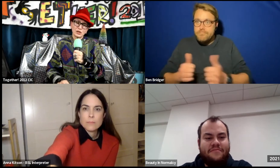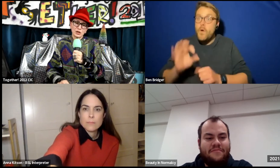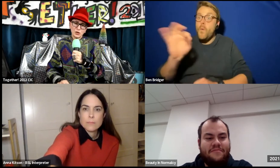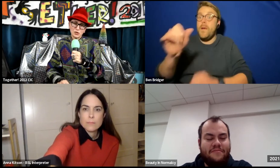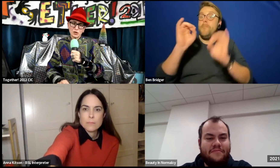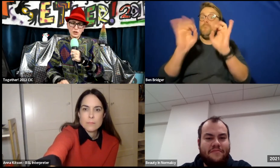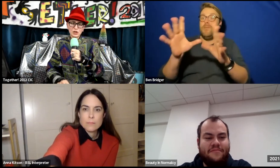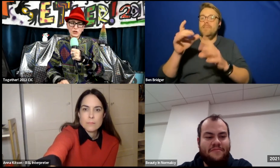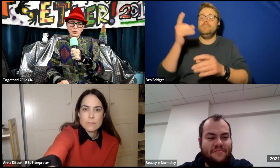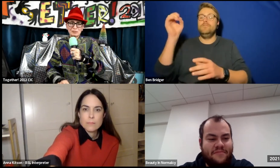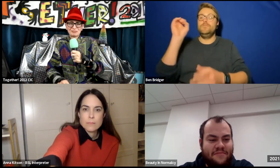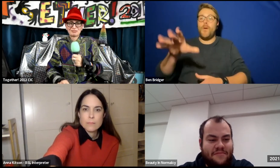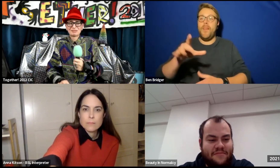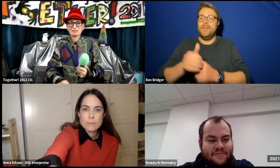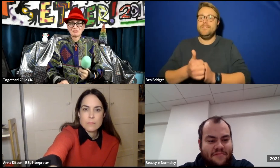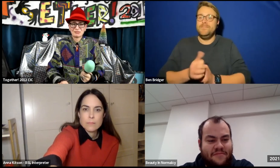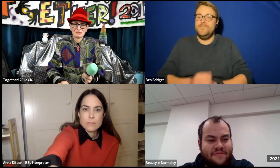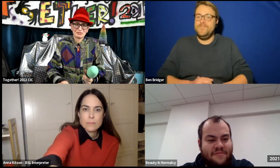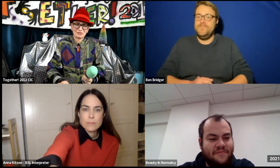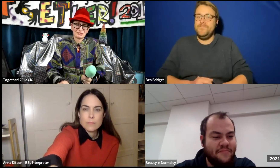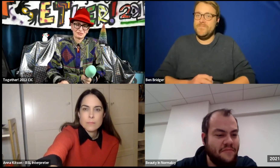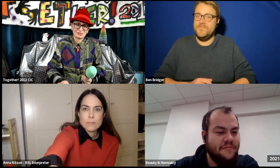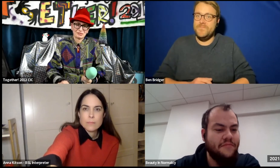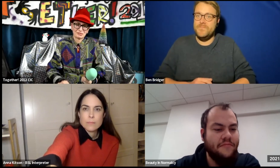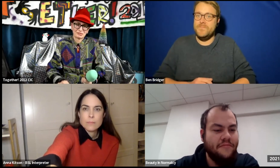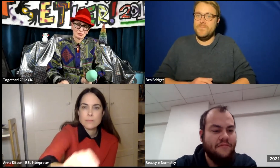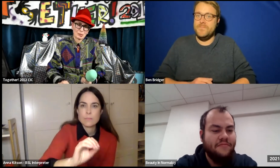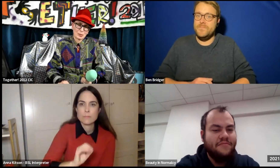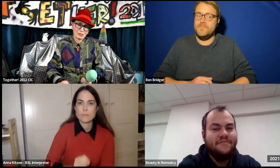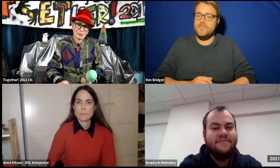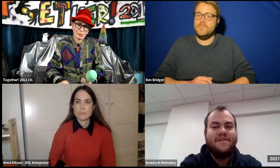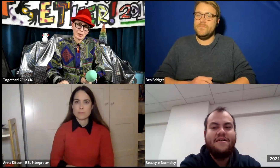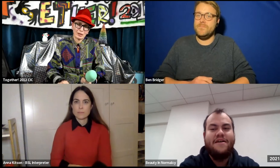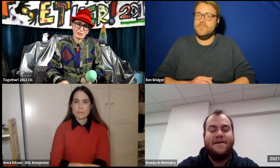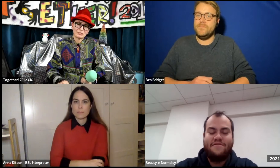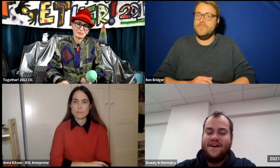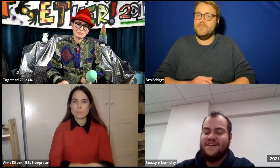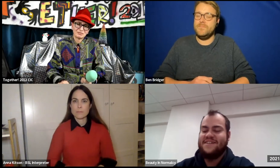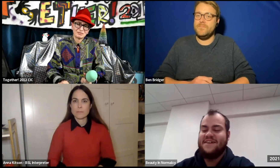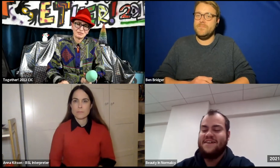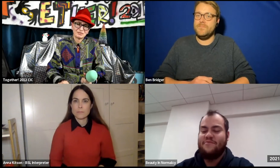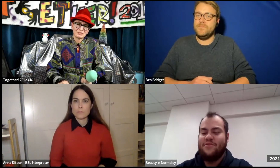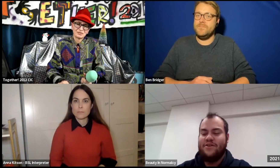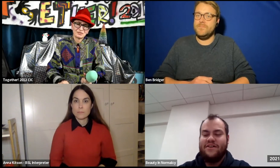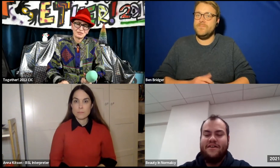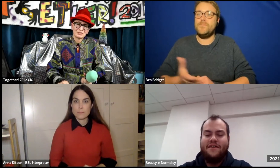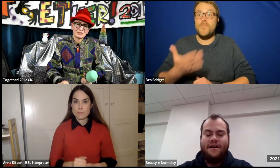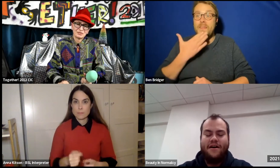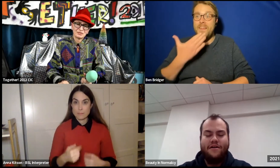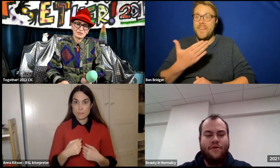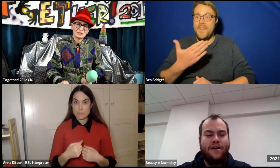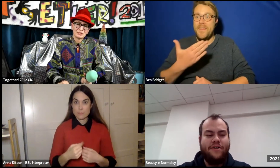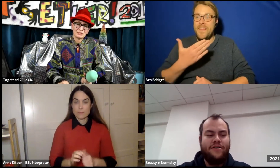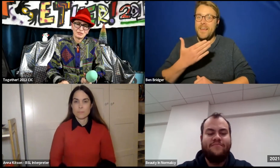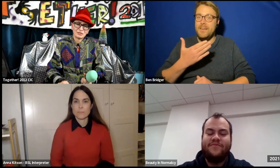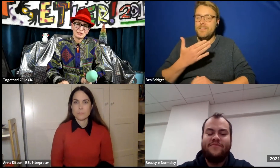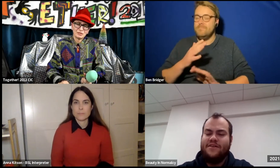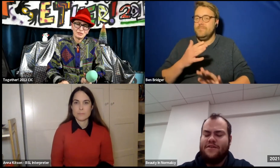over to you. Thanks everyone, I thought I would, the first poem was quite fresh, so it